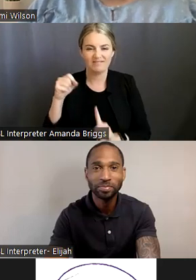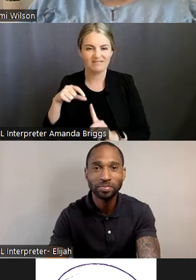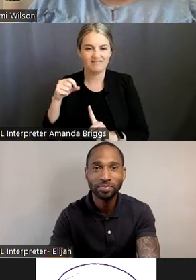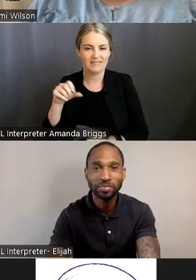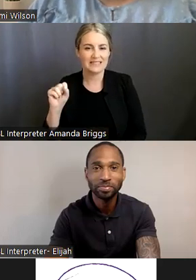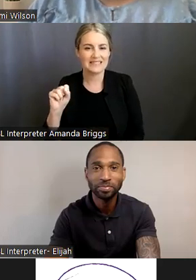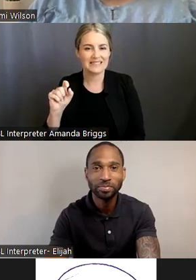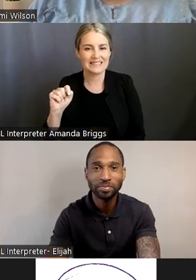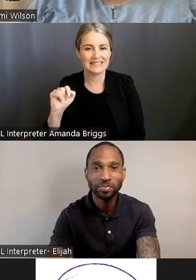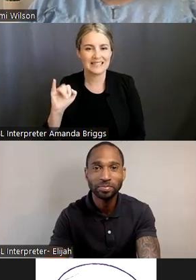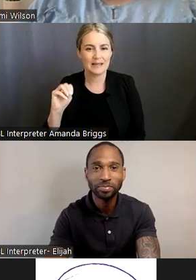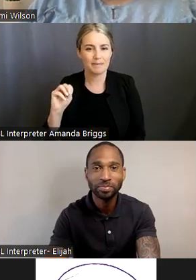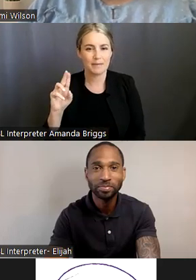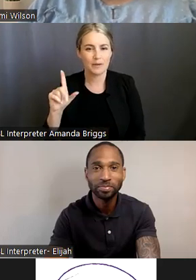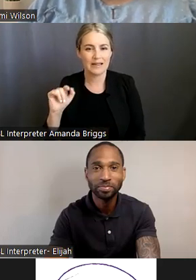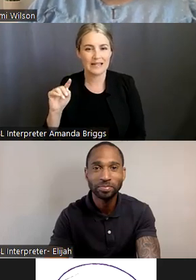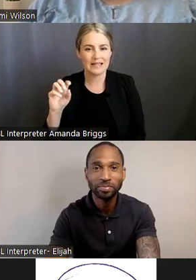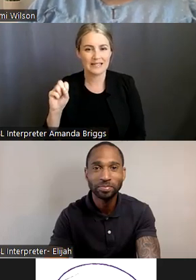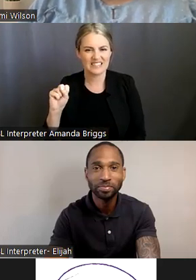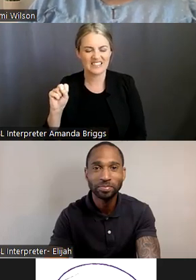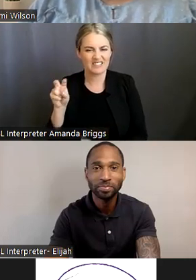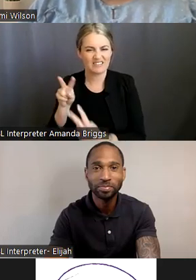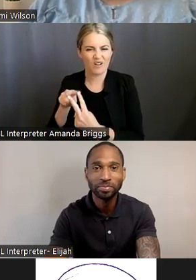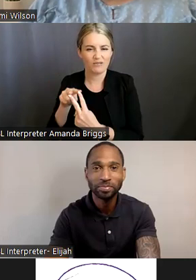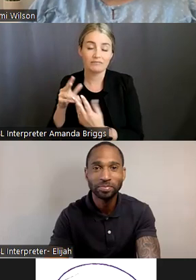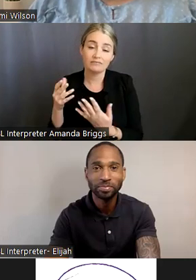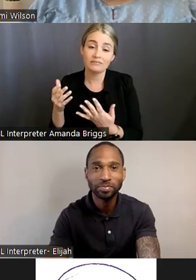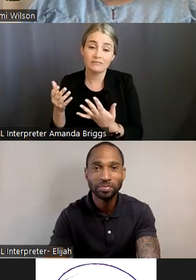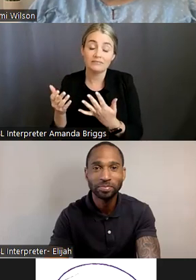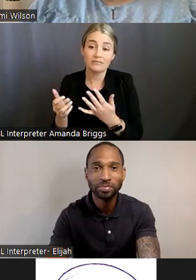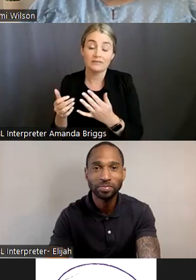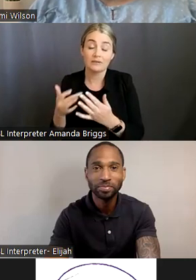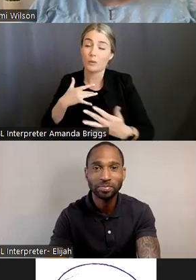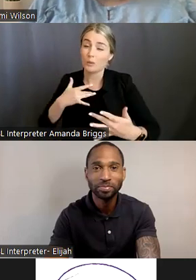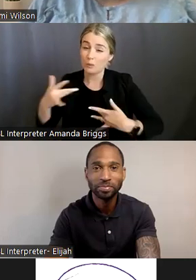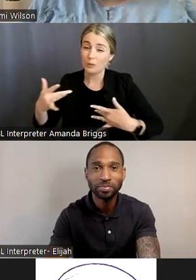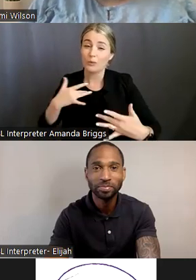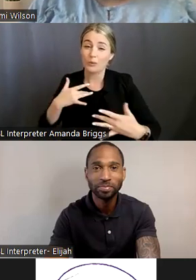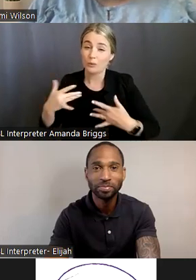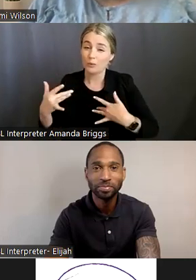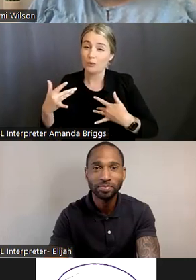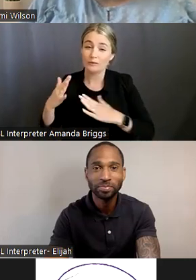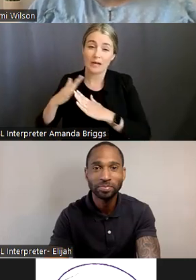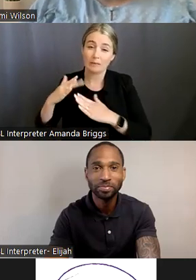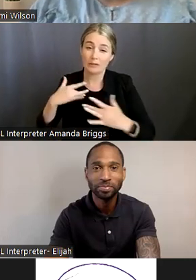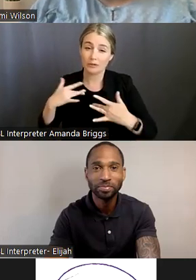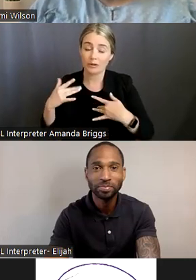seems to be the the largest concern amongst advocates at this time.